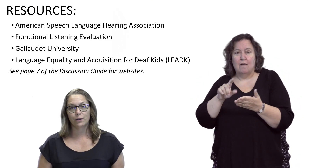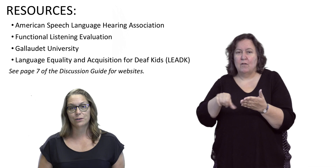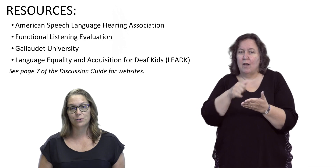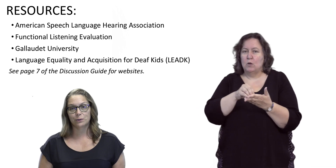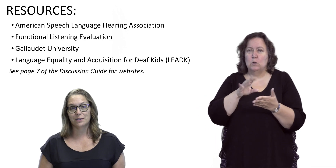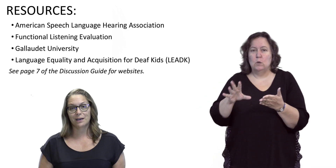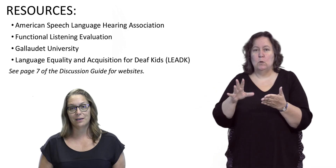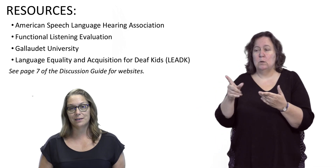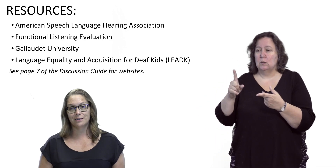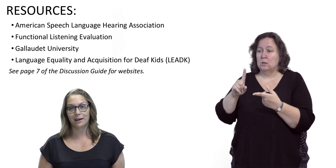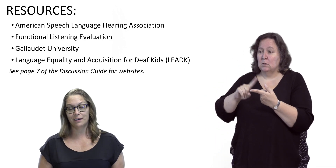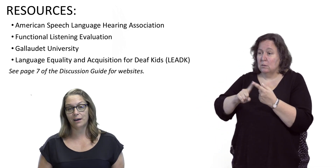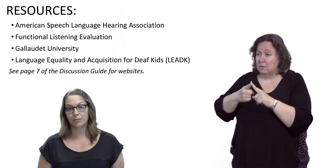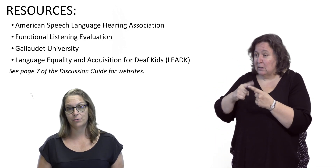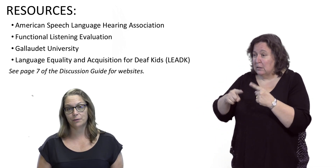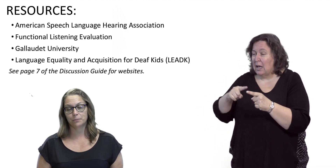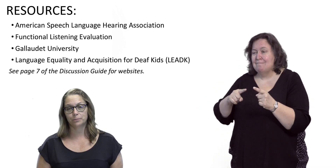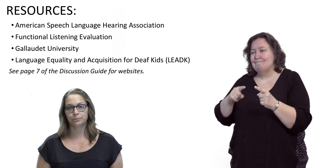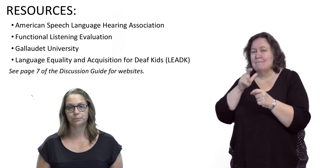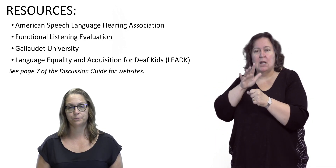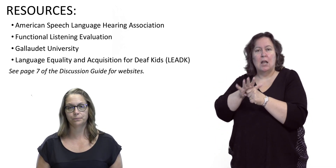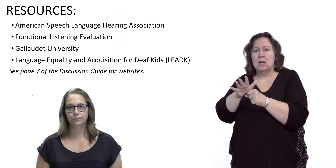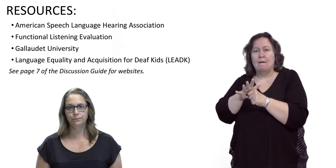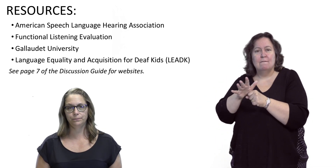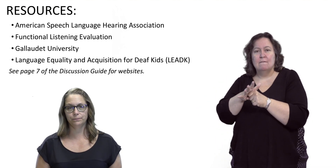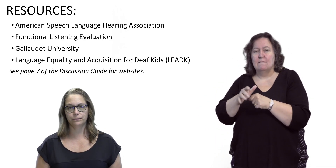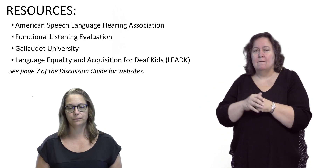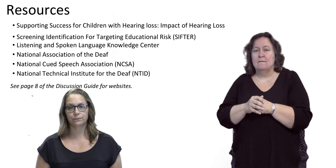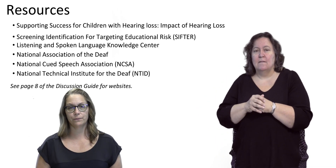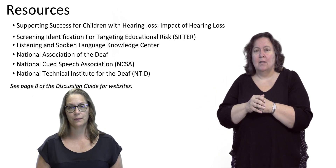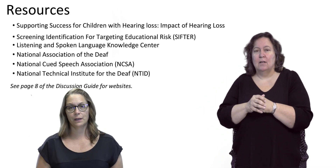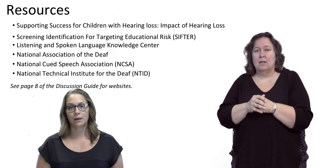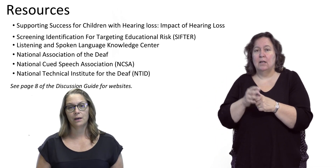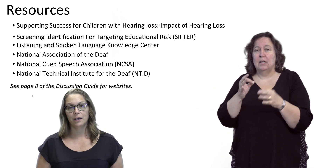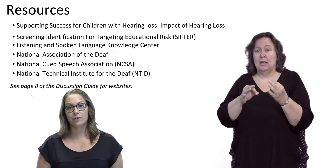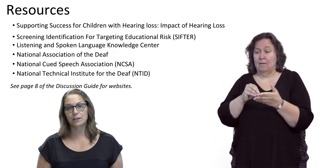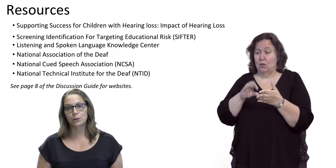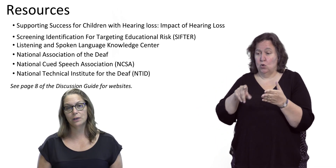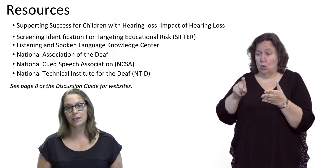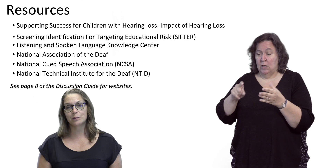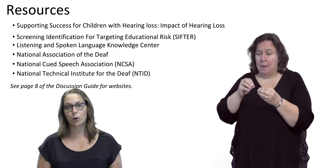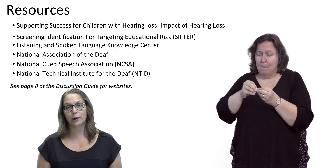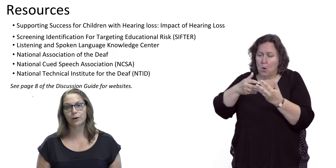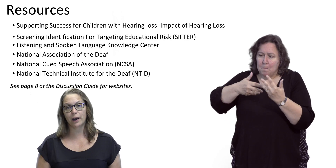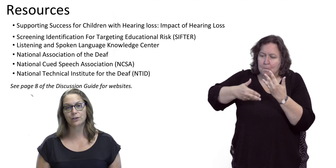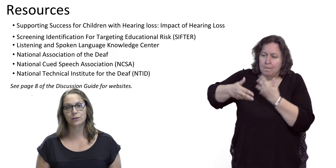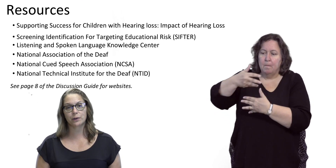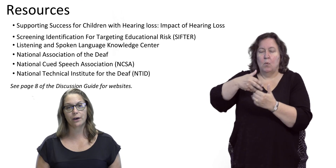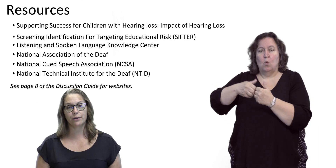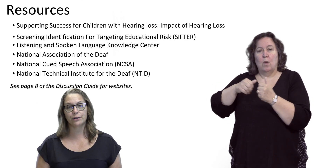For other students, this is not enough. If the student needs more interactions